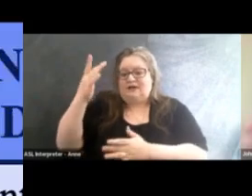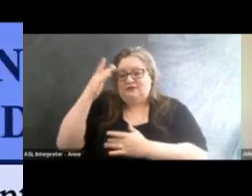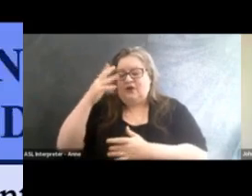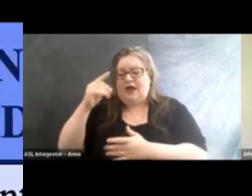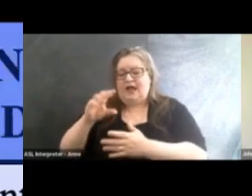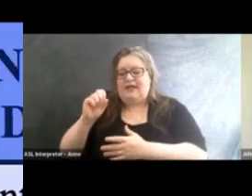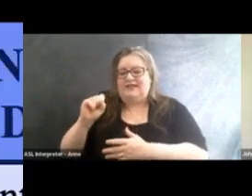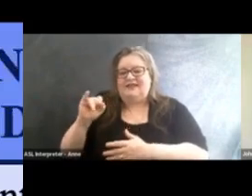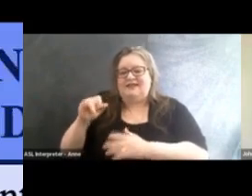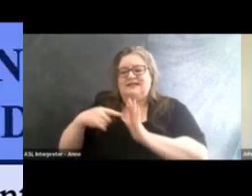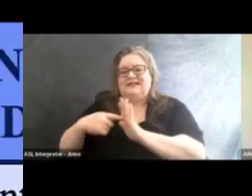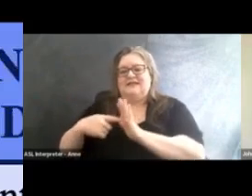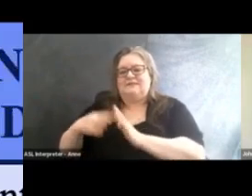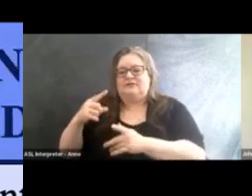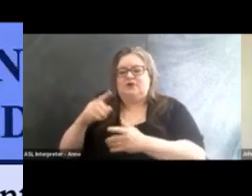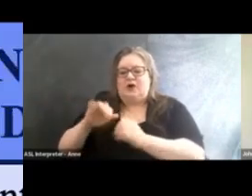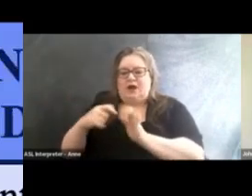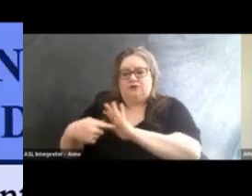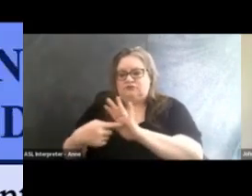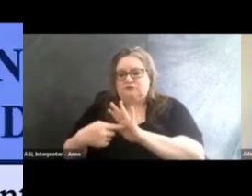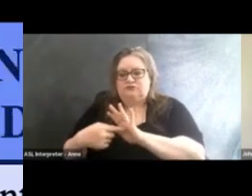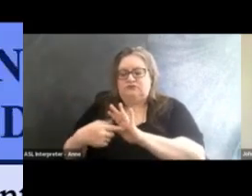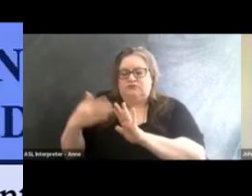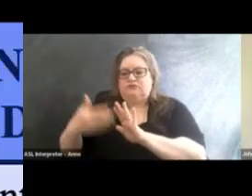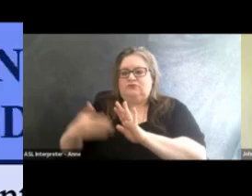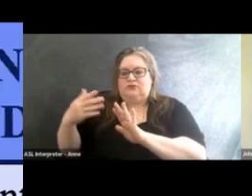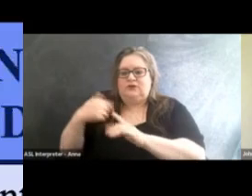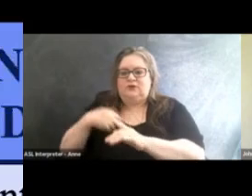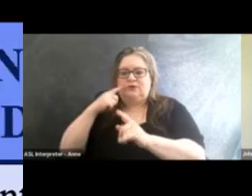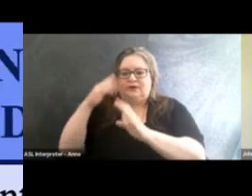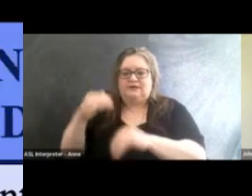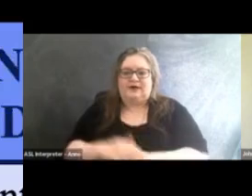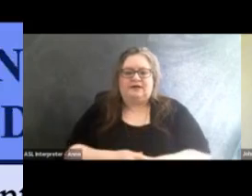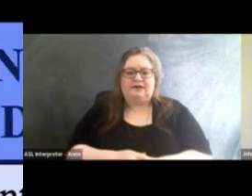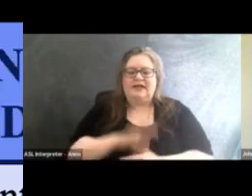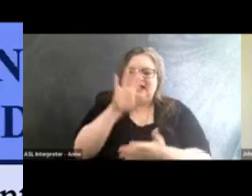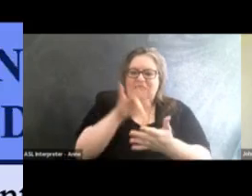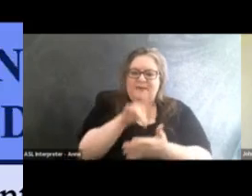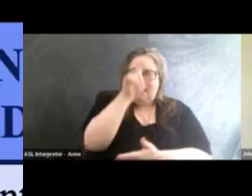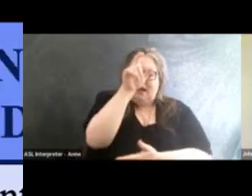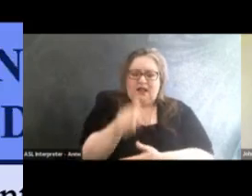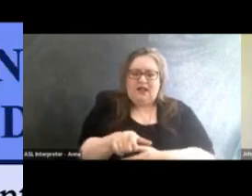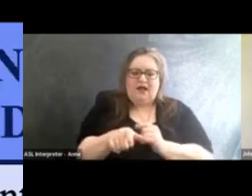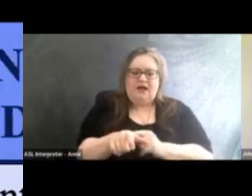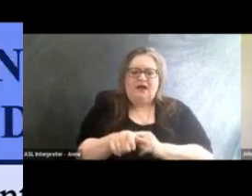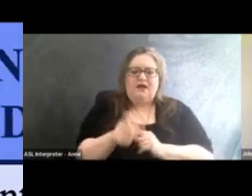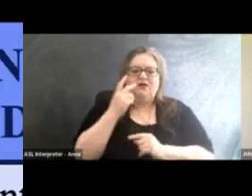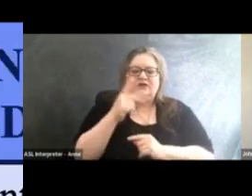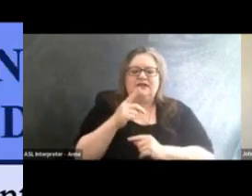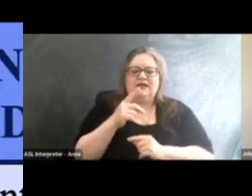manifestation we'd expect down the middle? What you see there are a lot of inability to do